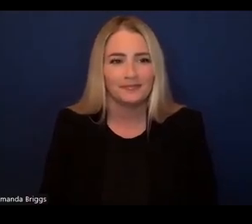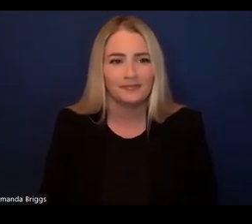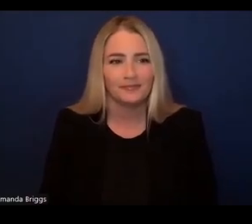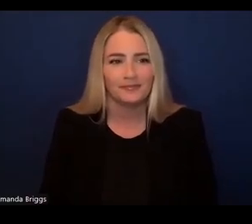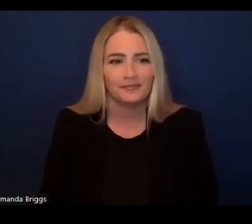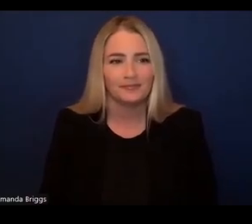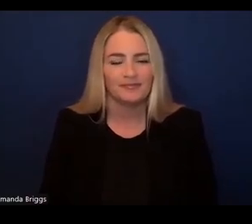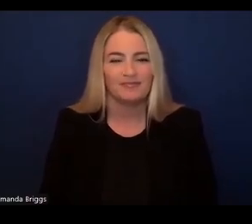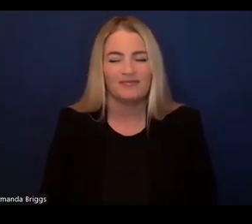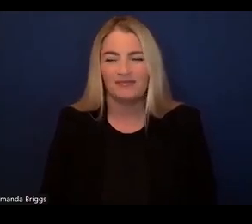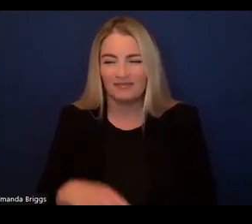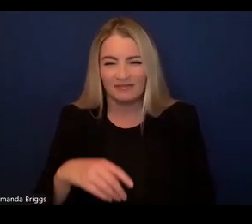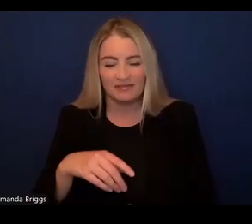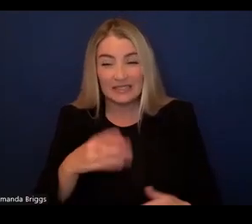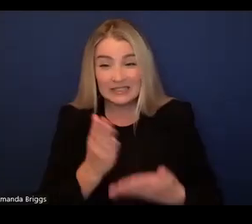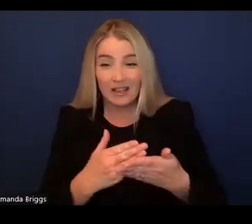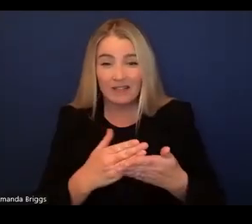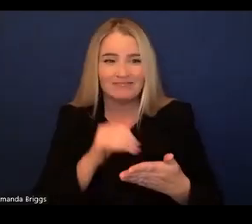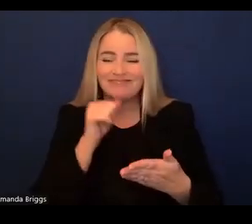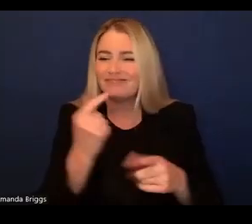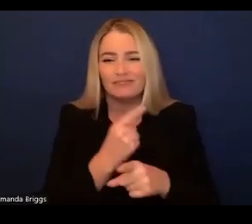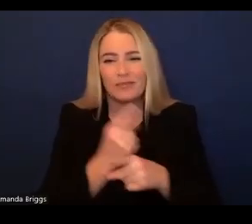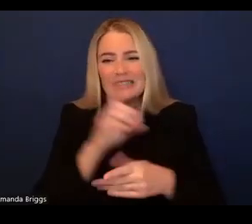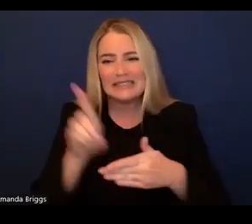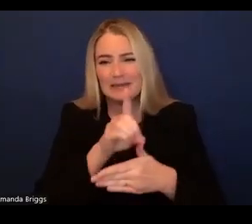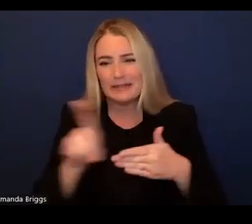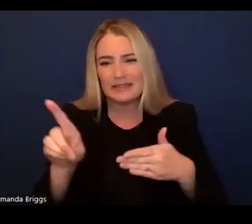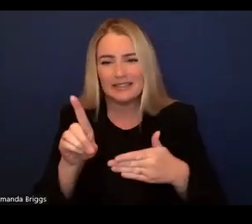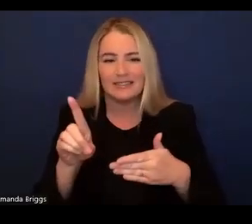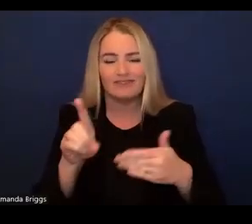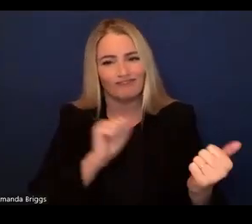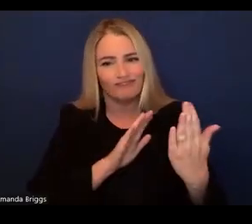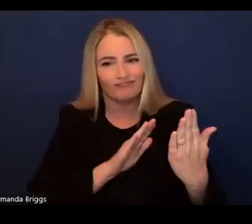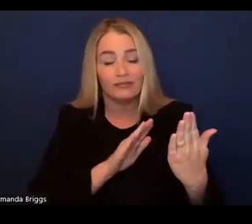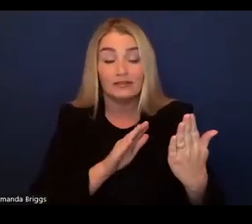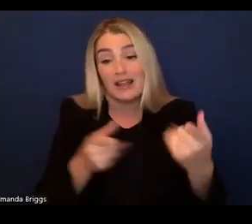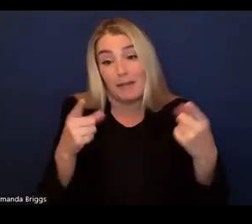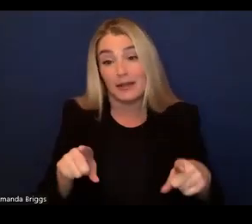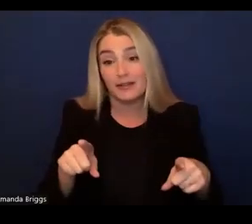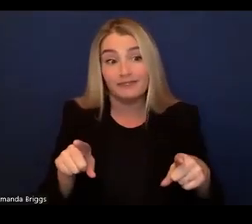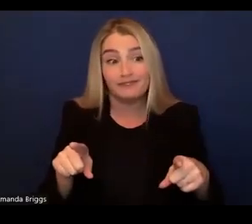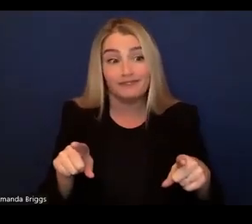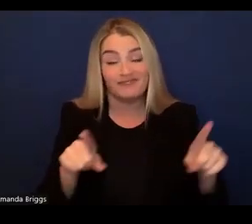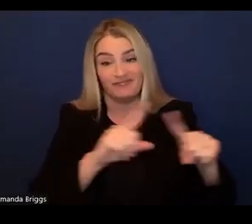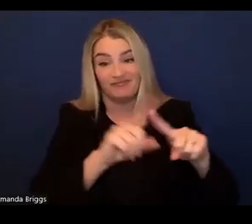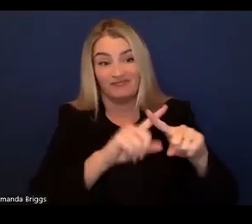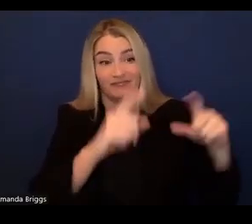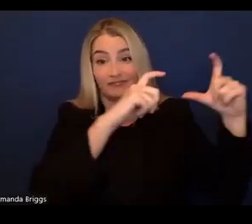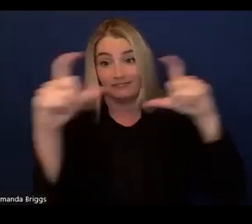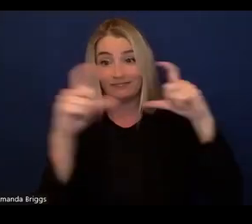Some of the inappropriate discipline tactics that happen, that, that do happen when children exhibit